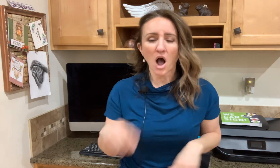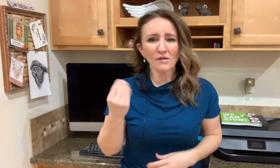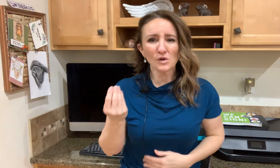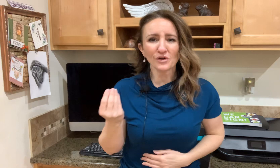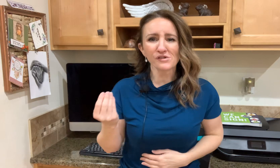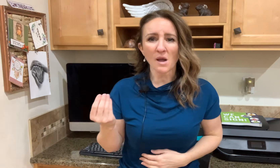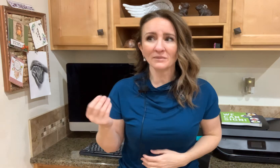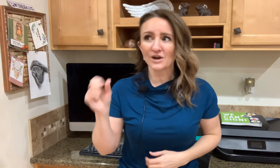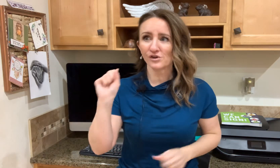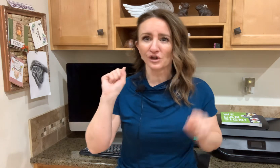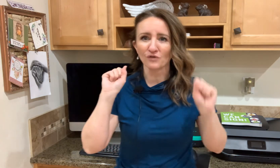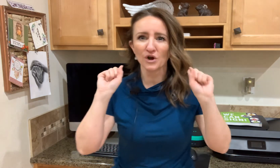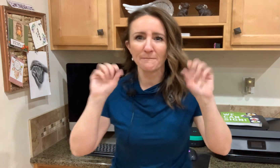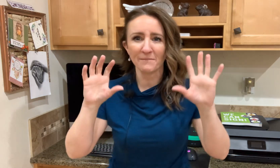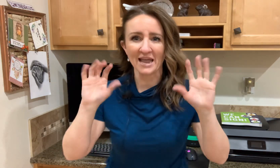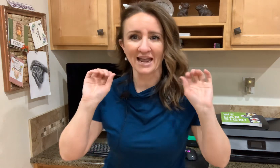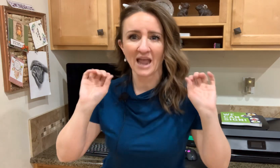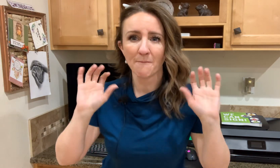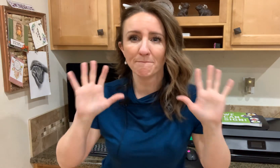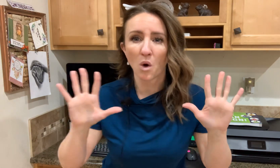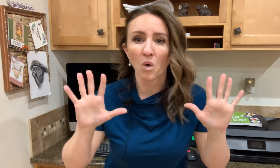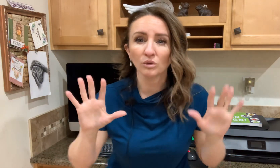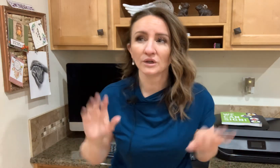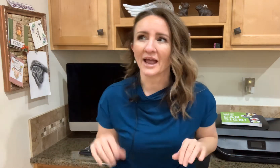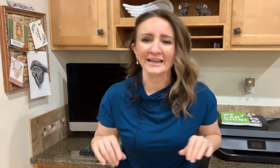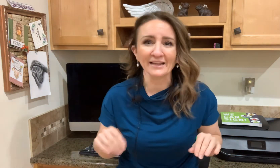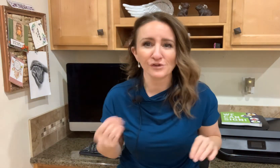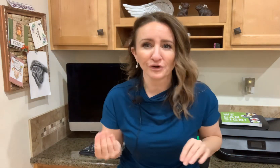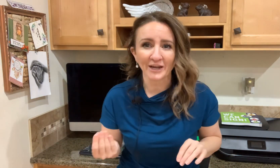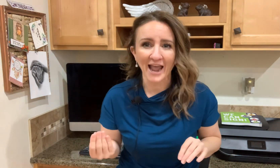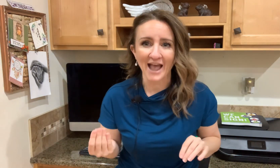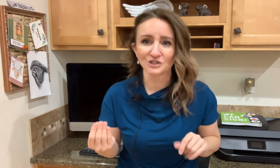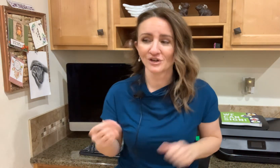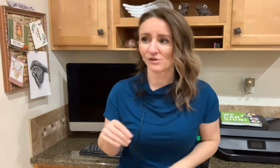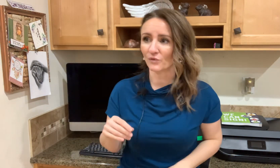Also there's some letters that are very big and bold and easier to catch so for